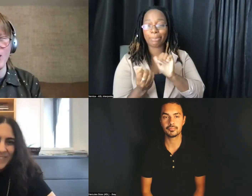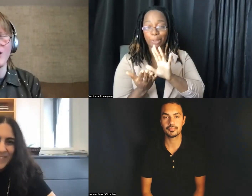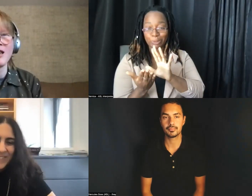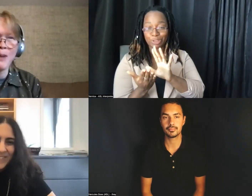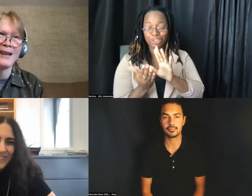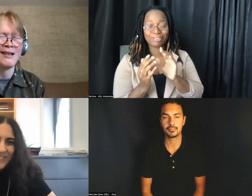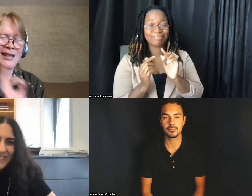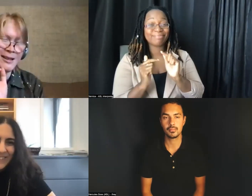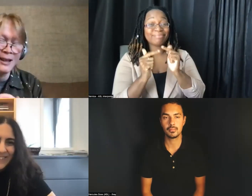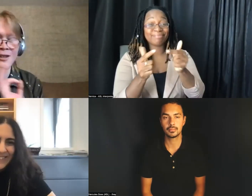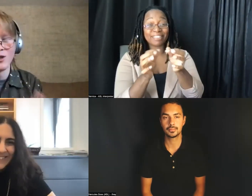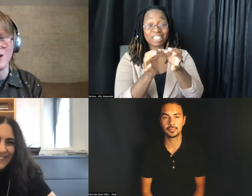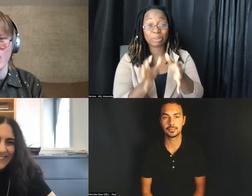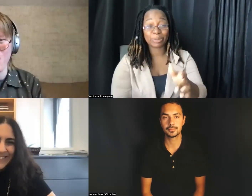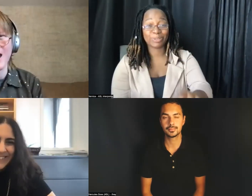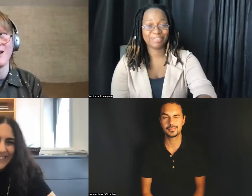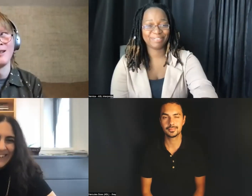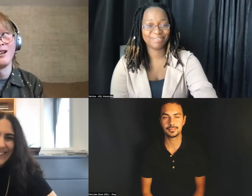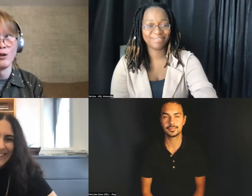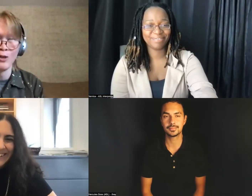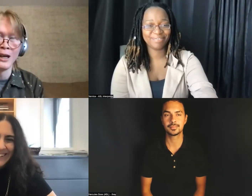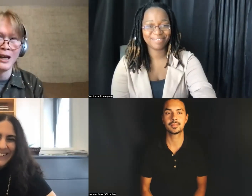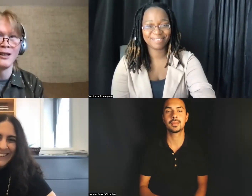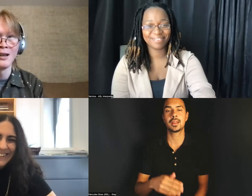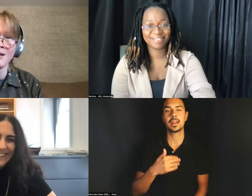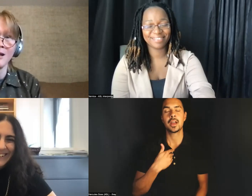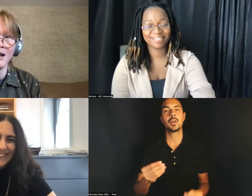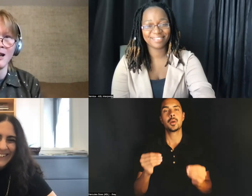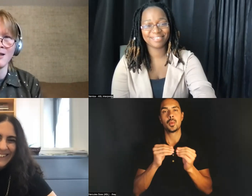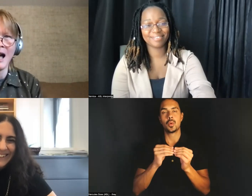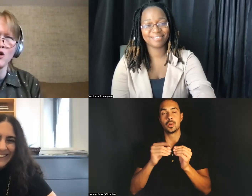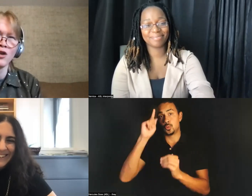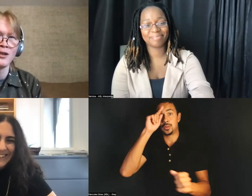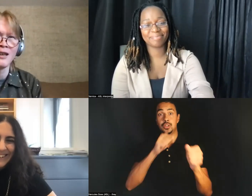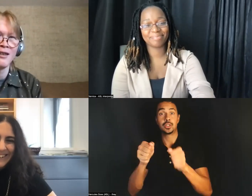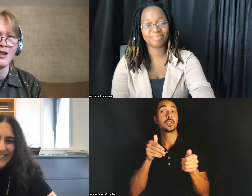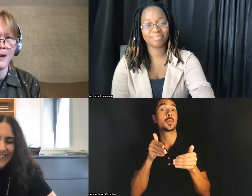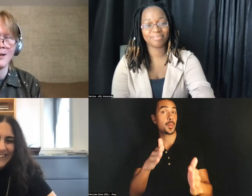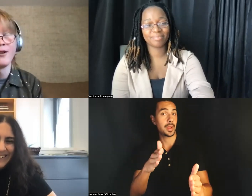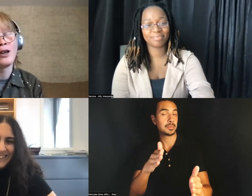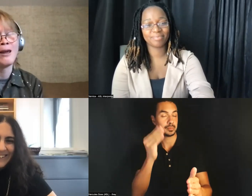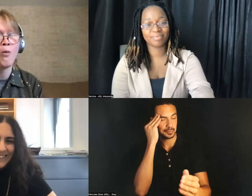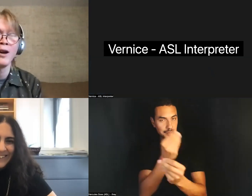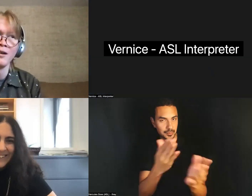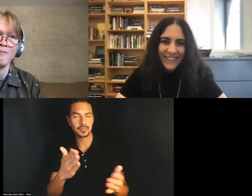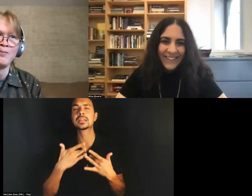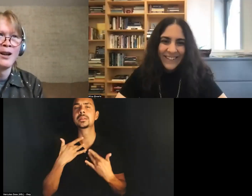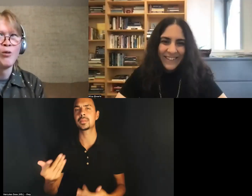That is more of an active way for me to do it. And then my low-key, passive, slightly strategic